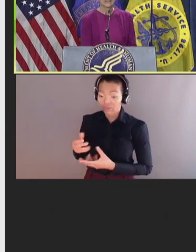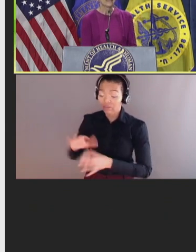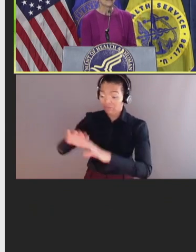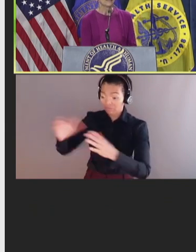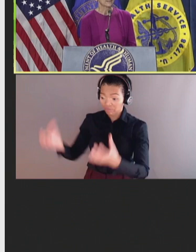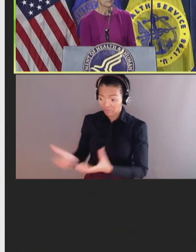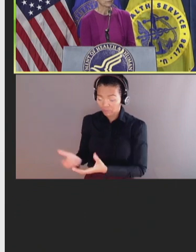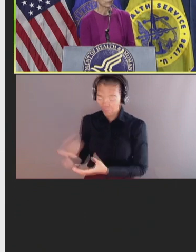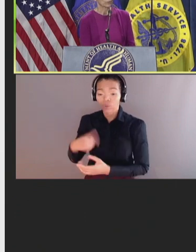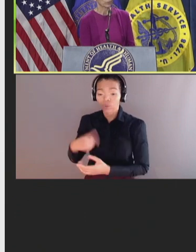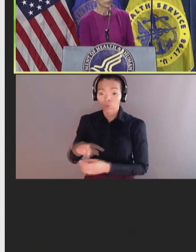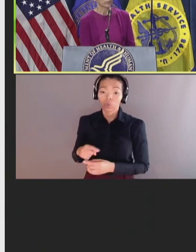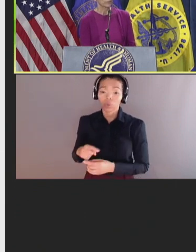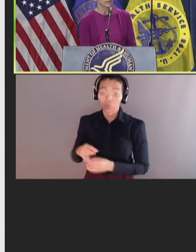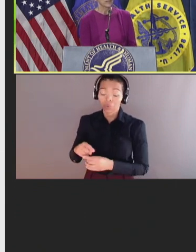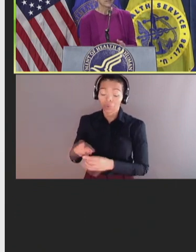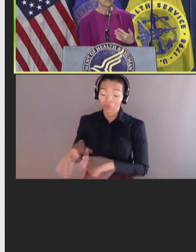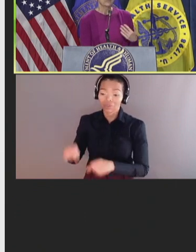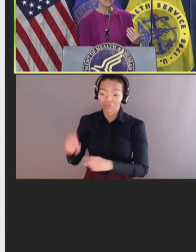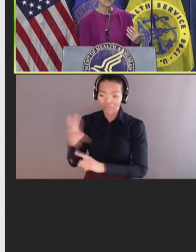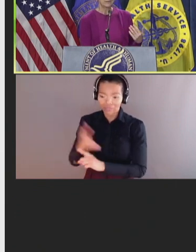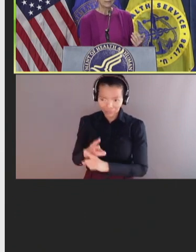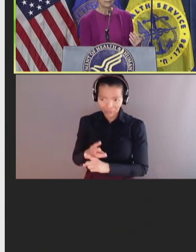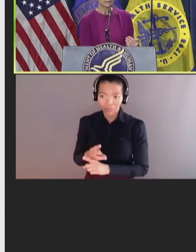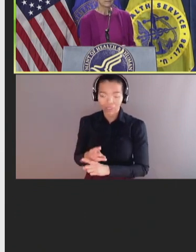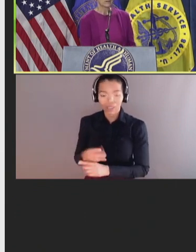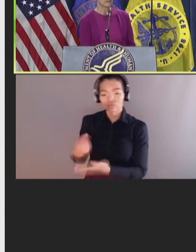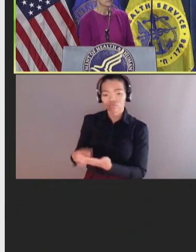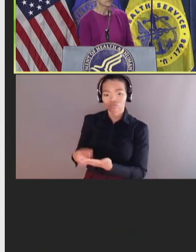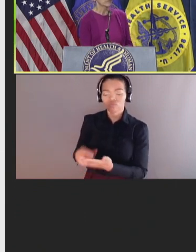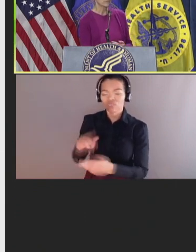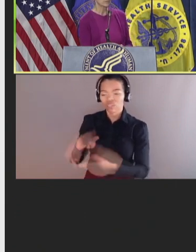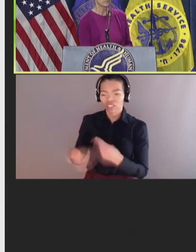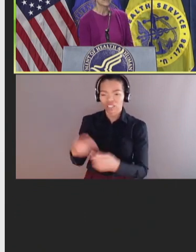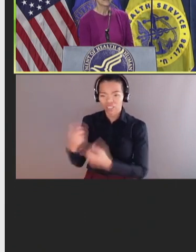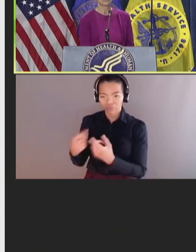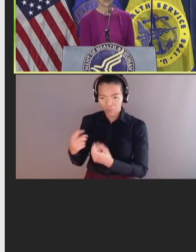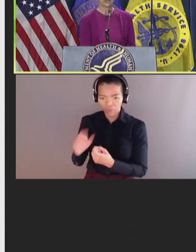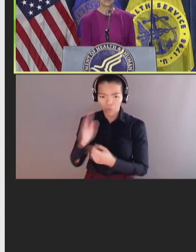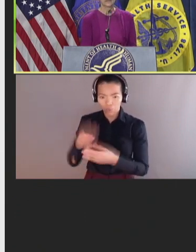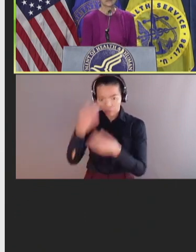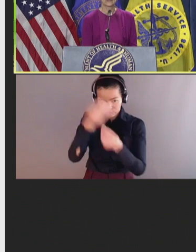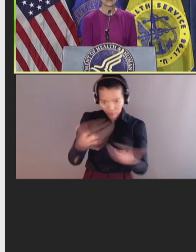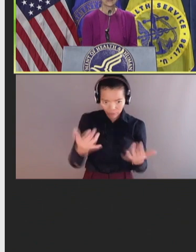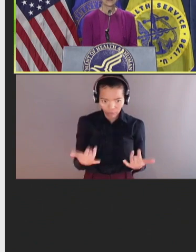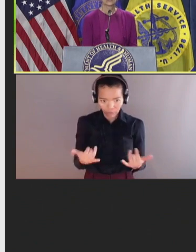these types of questions, and it's really based on what this committee has recommended three